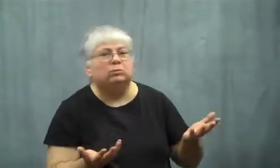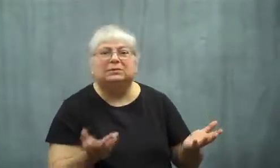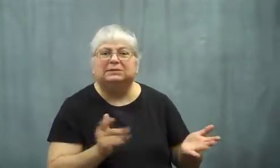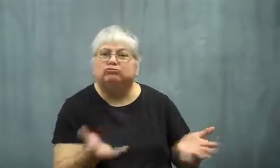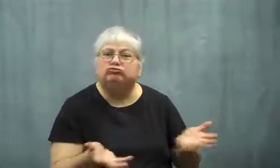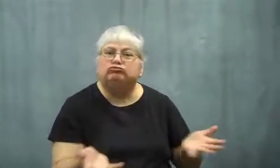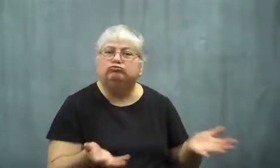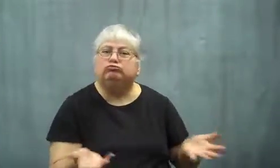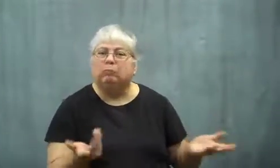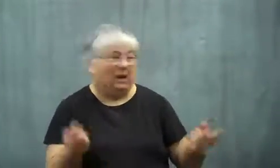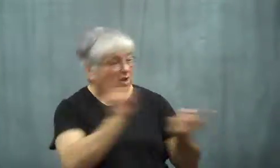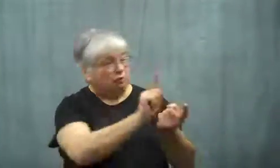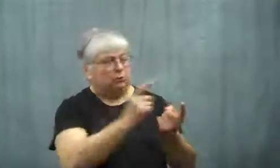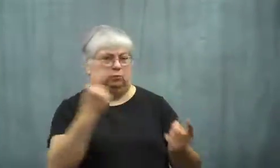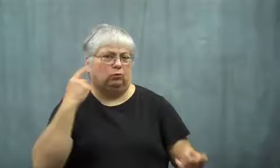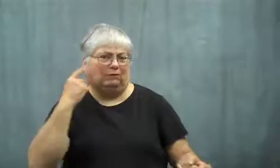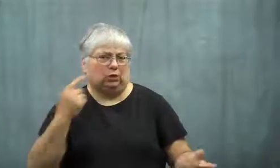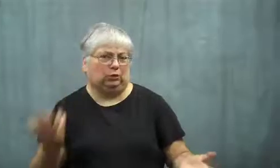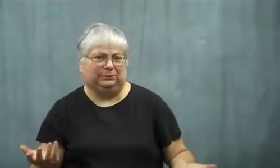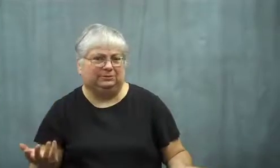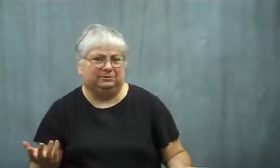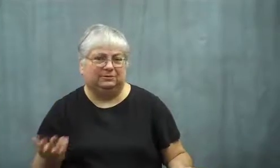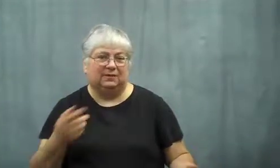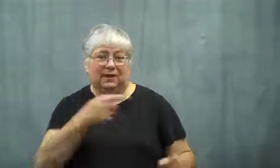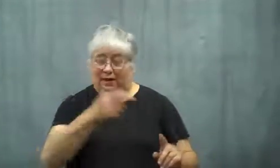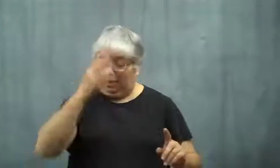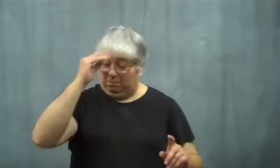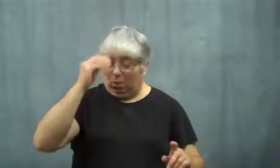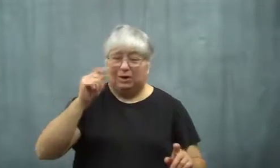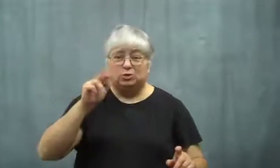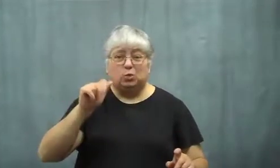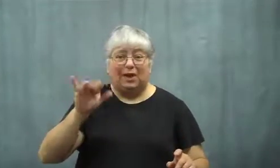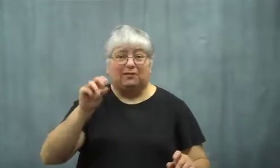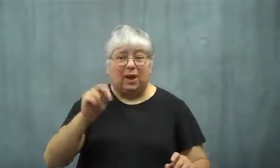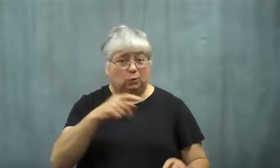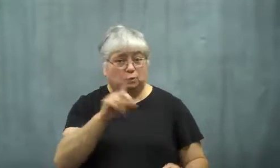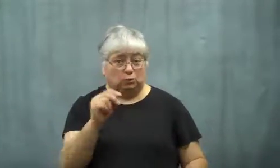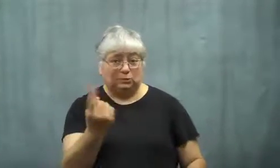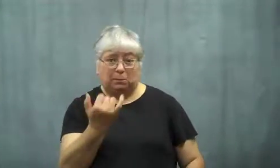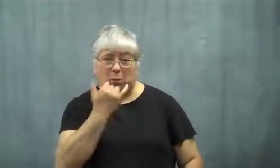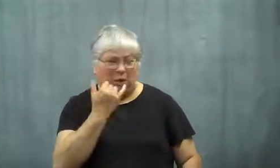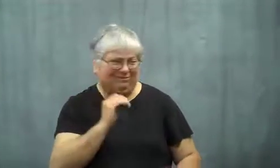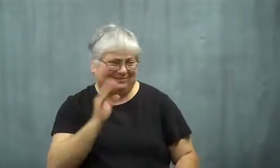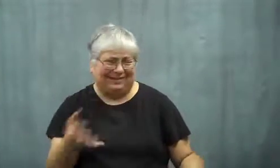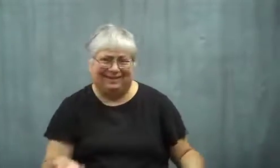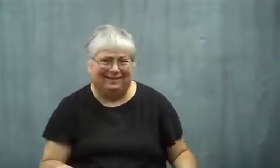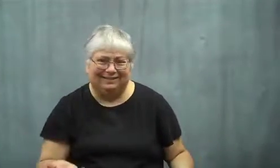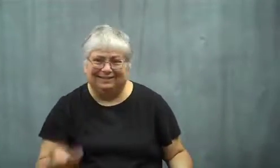He should have communicated rather than confront Martin.